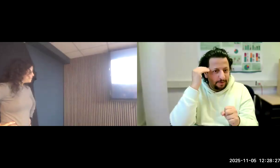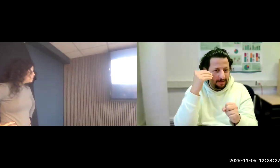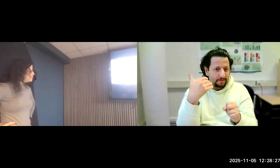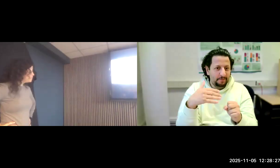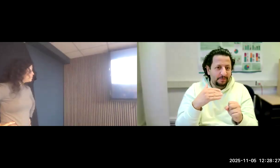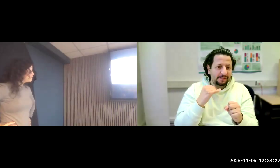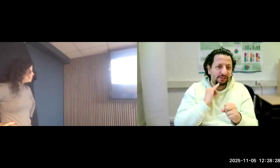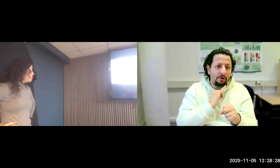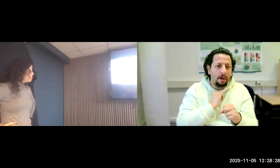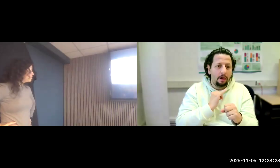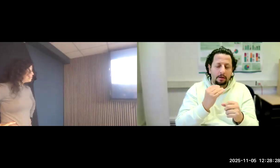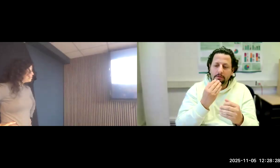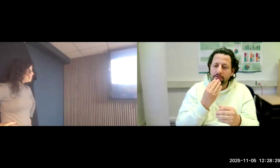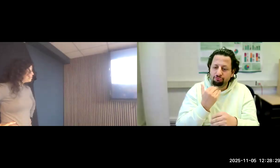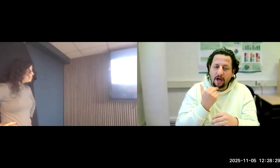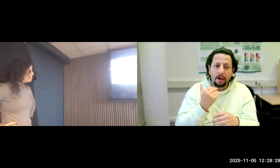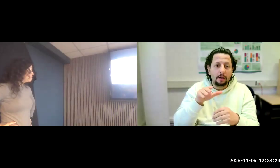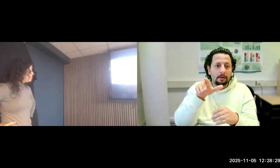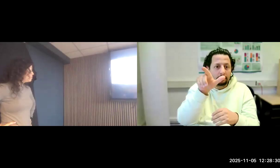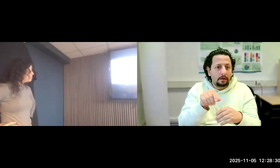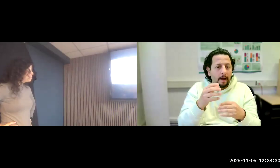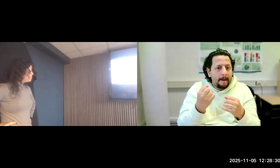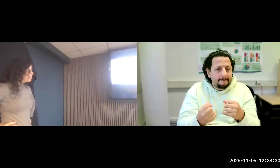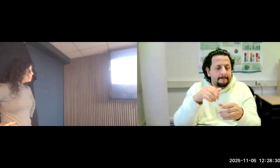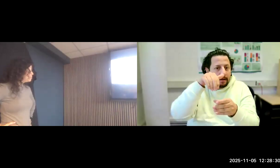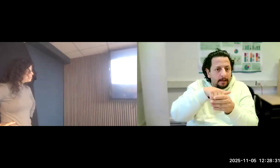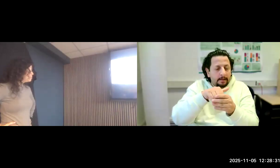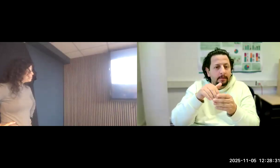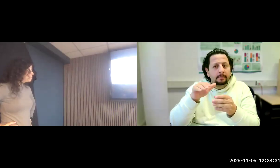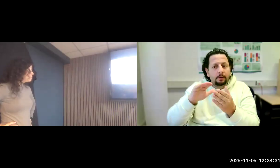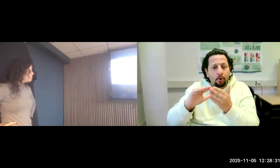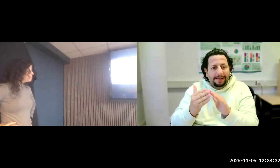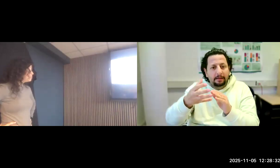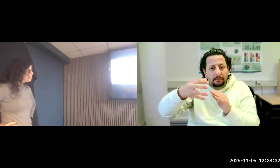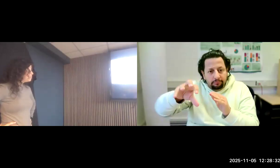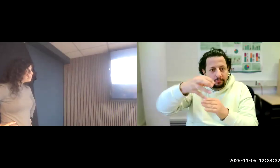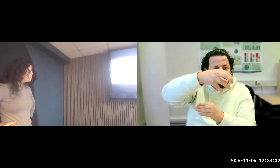I'm particularly fascinated Because within Israel,